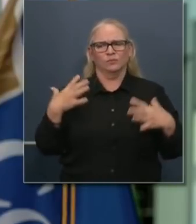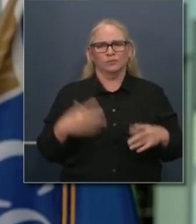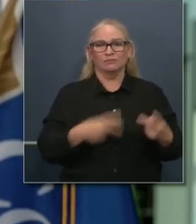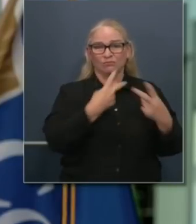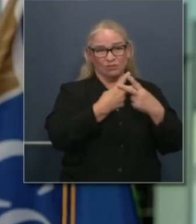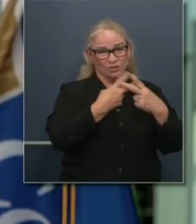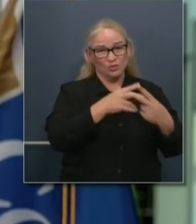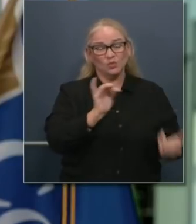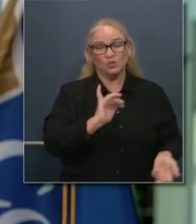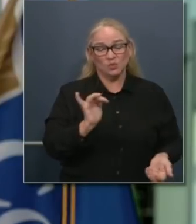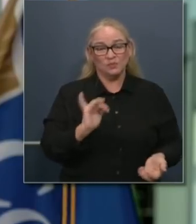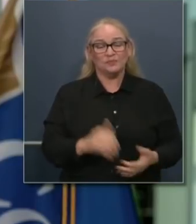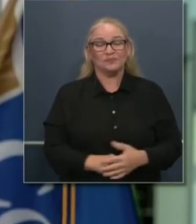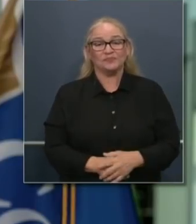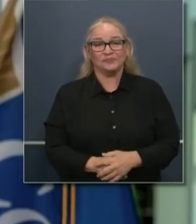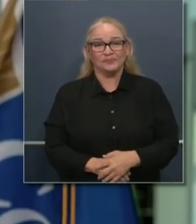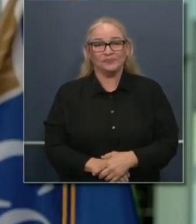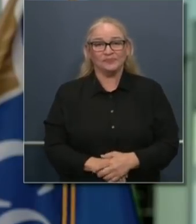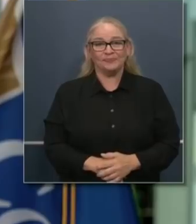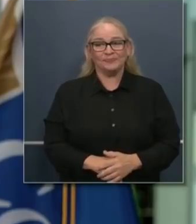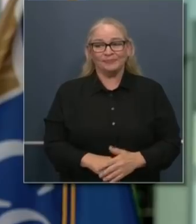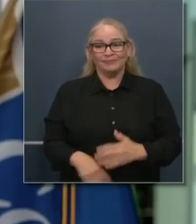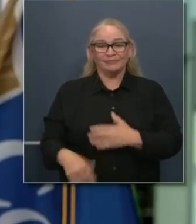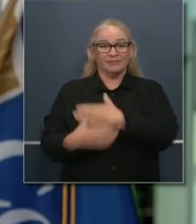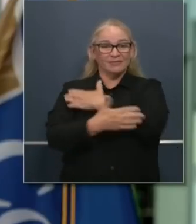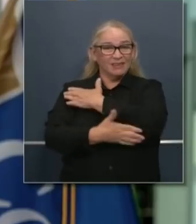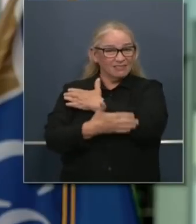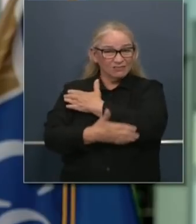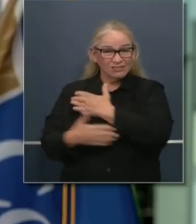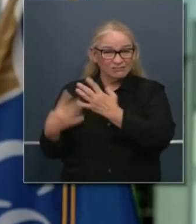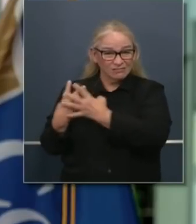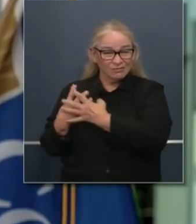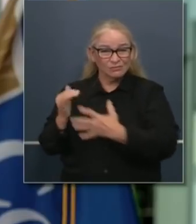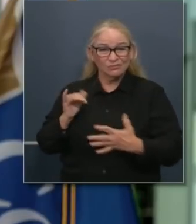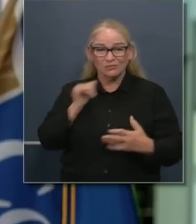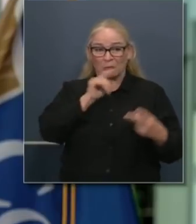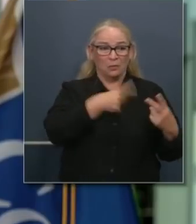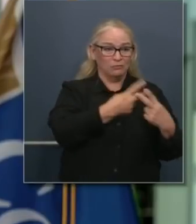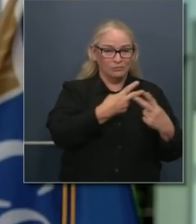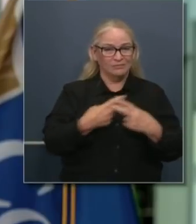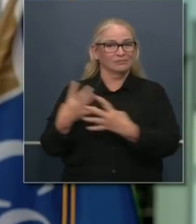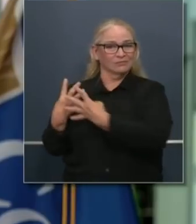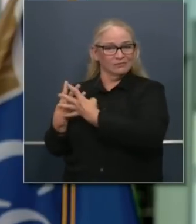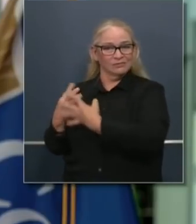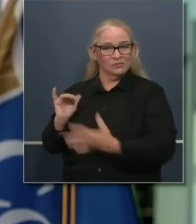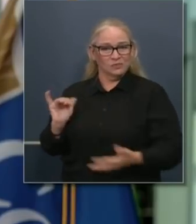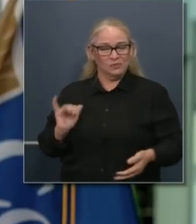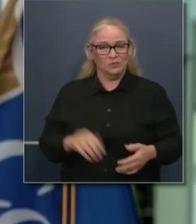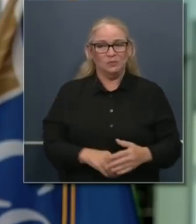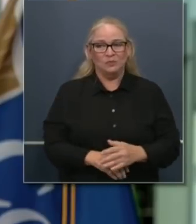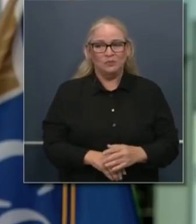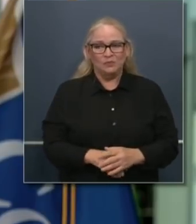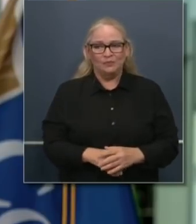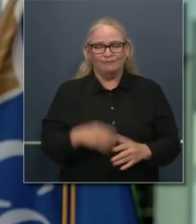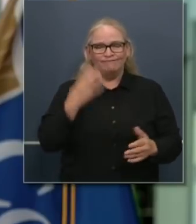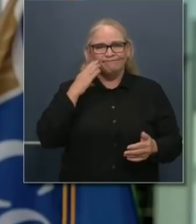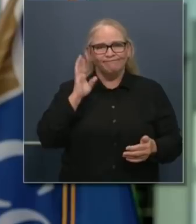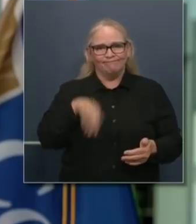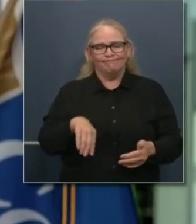AND ADULT DAY CARE FACILITIES THROUGHOUT THE STATE OF CALIFORNIA AND CORRECTION INSTITUTIONS NOT ONLY AT THE STATE LEVEL AND AT THE COUNTY